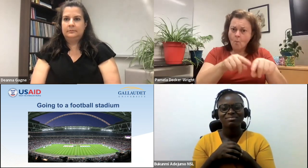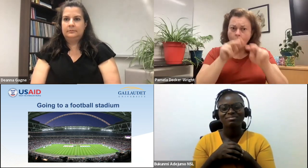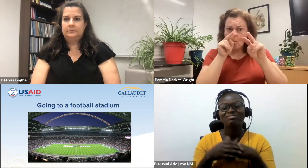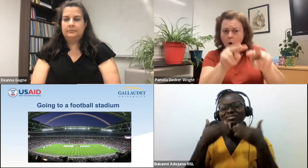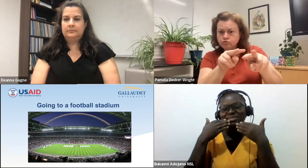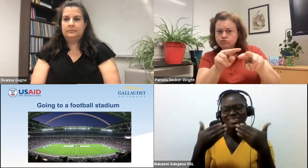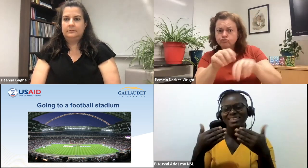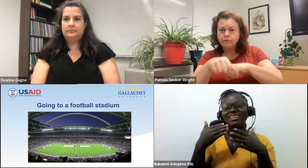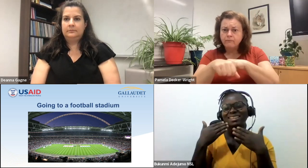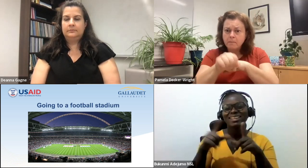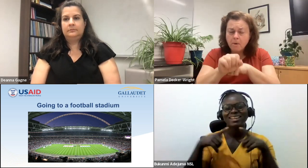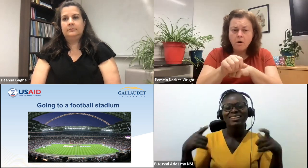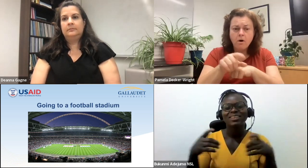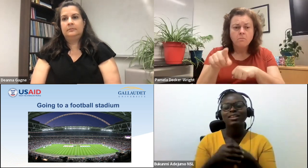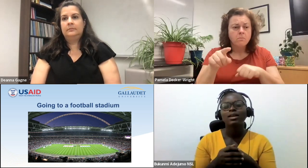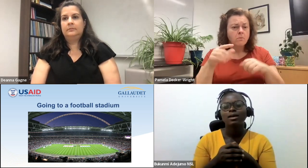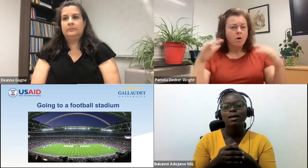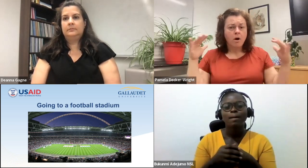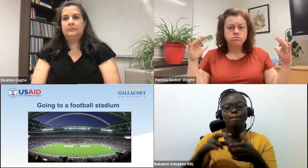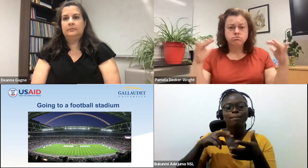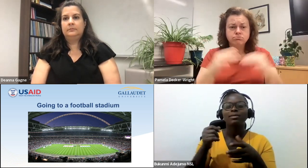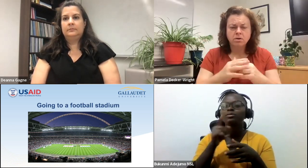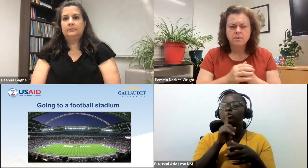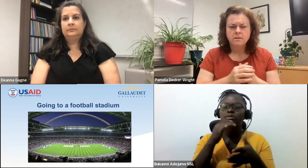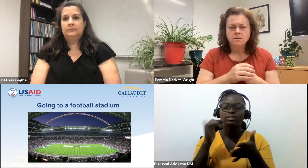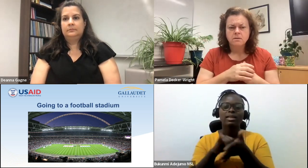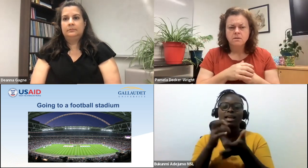So suppose you were to go watch a game of football